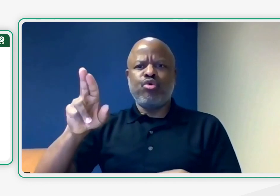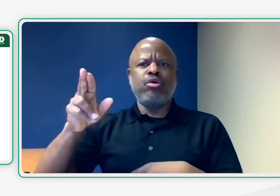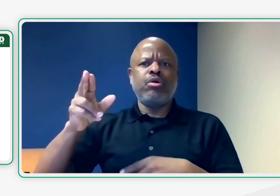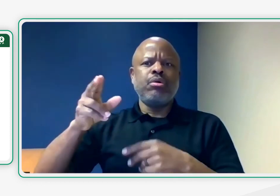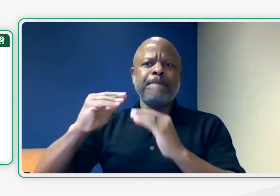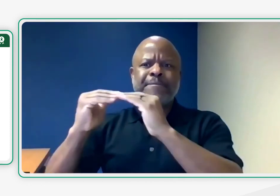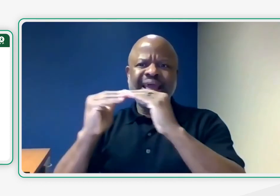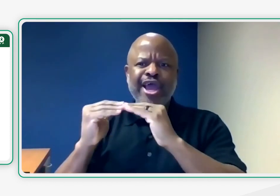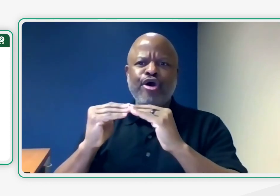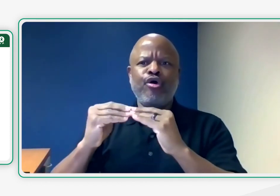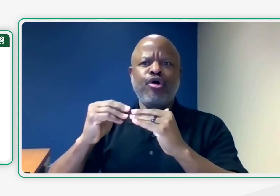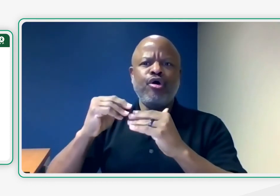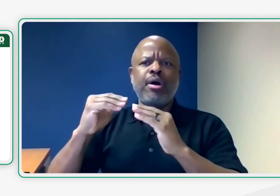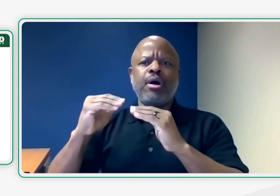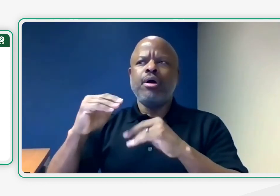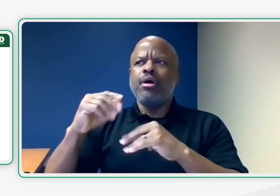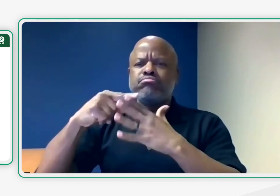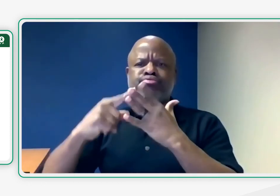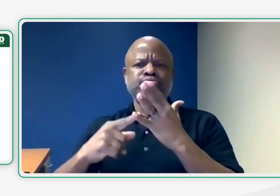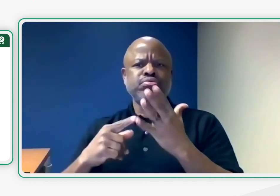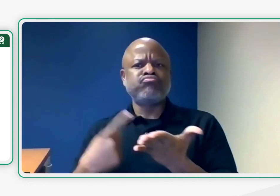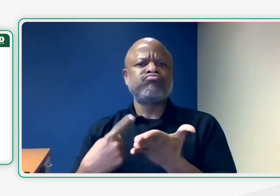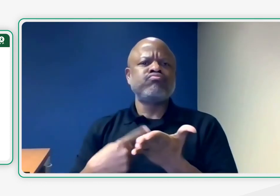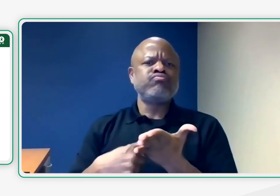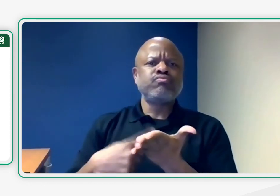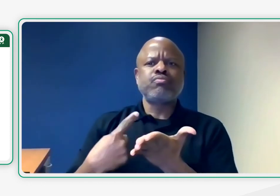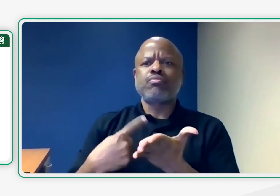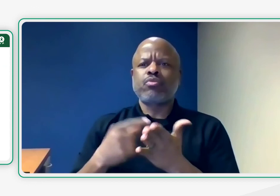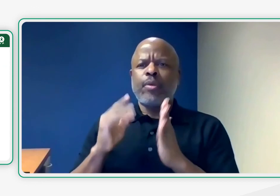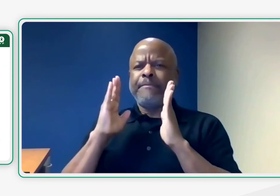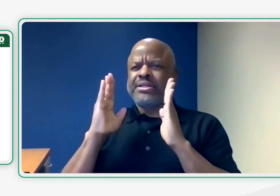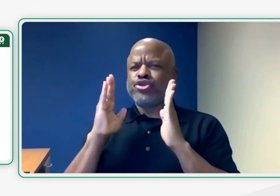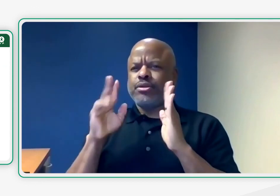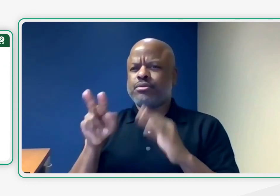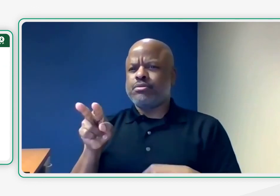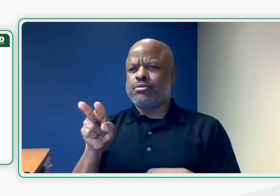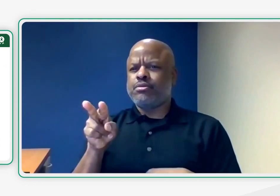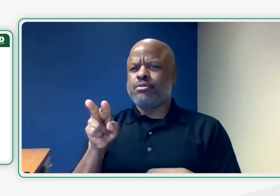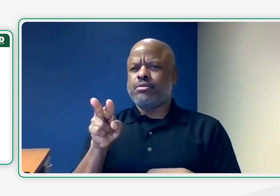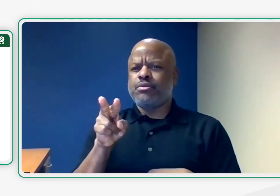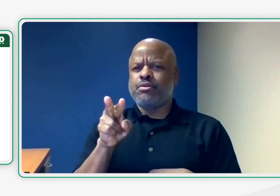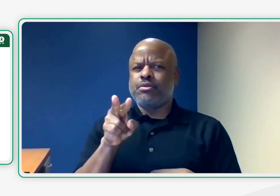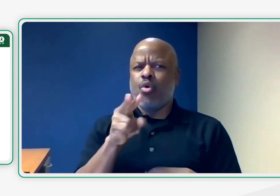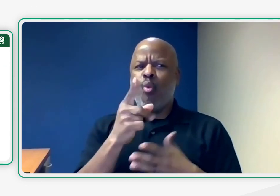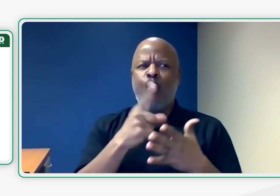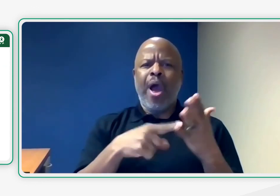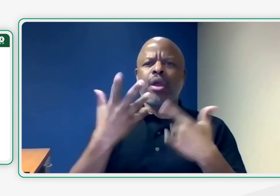watching on Twitter, on Instagram. Our peers were sharing about it. There were so many different